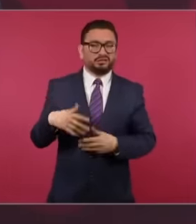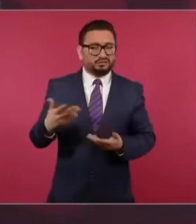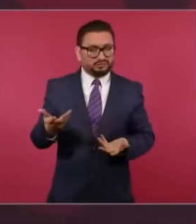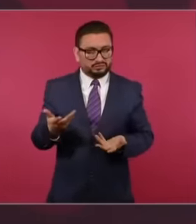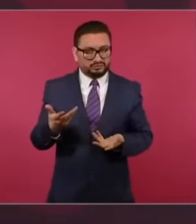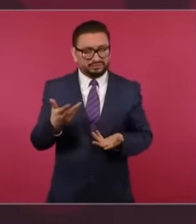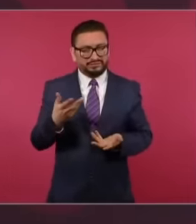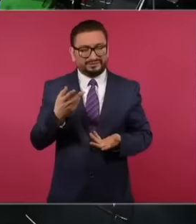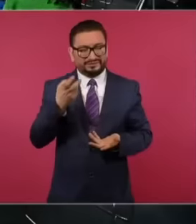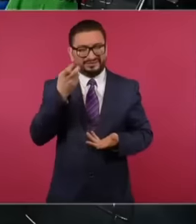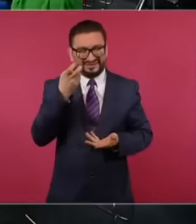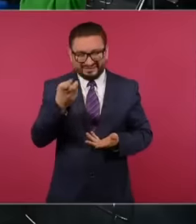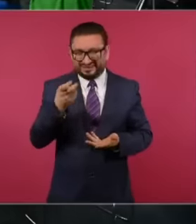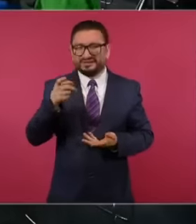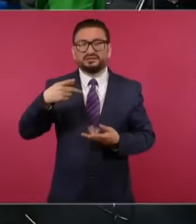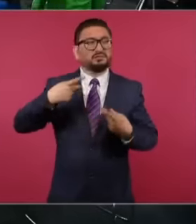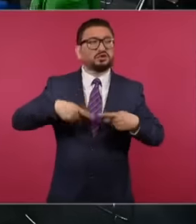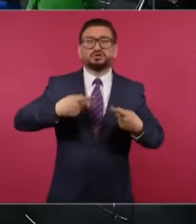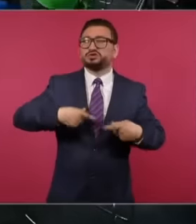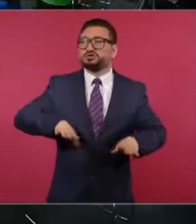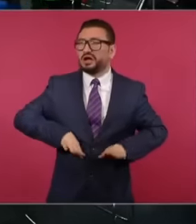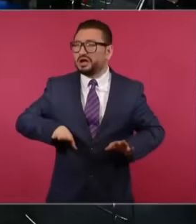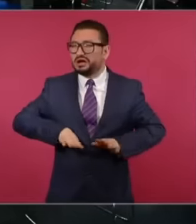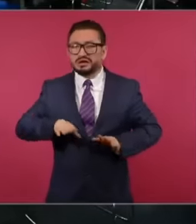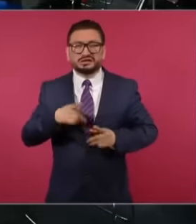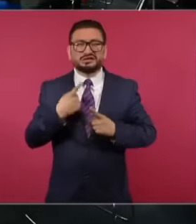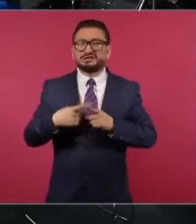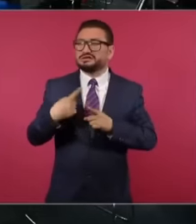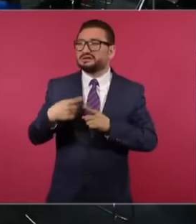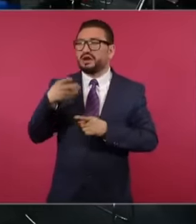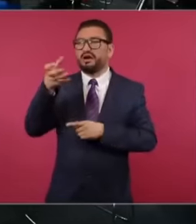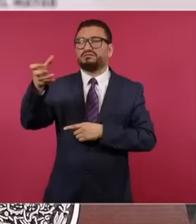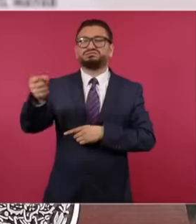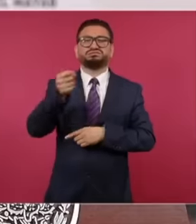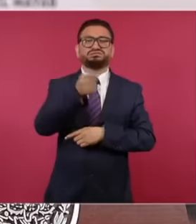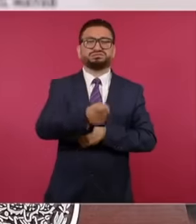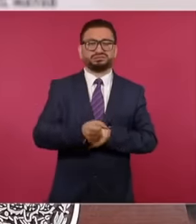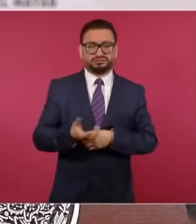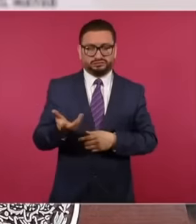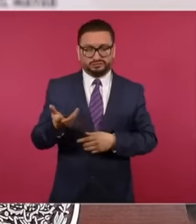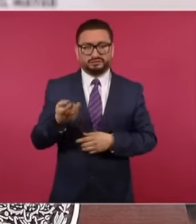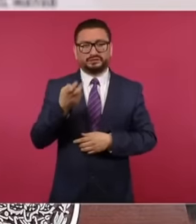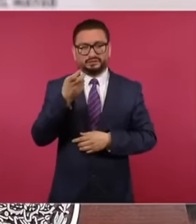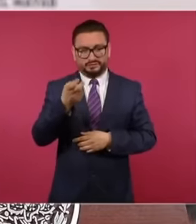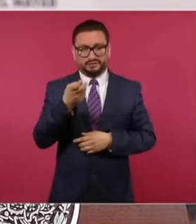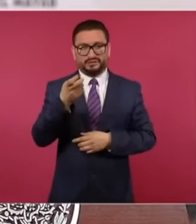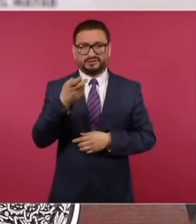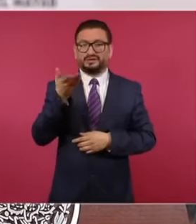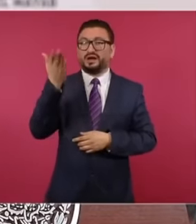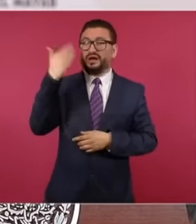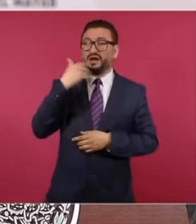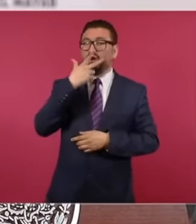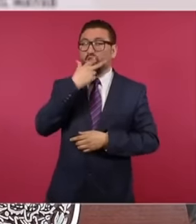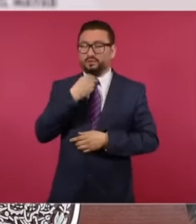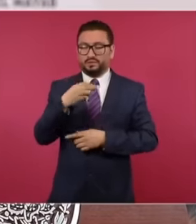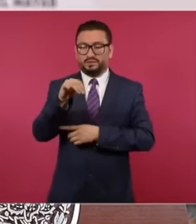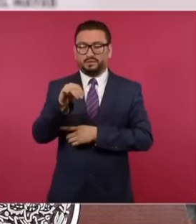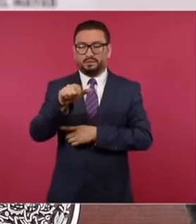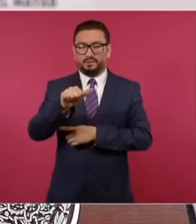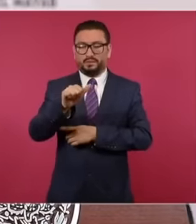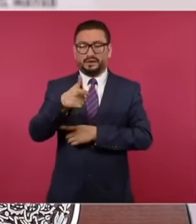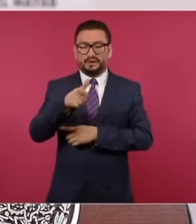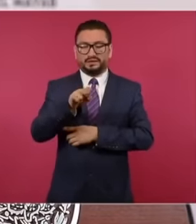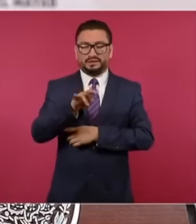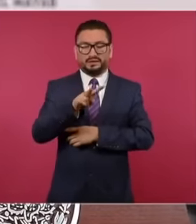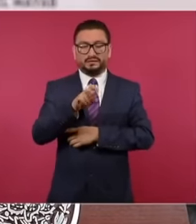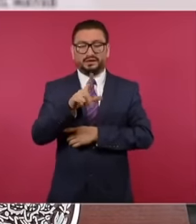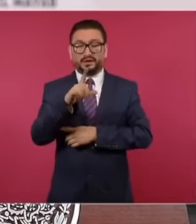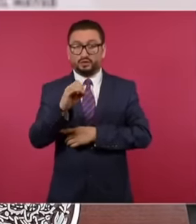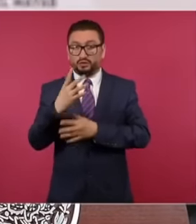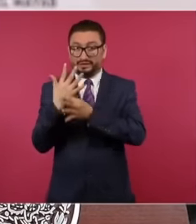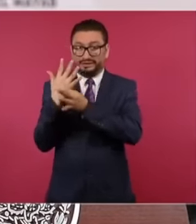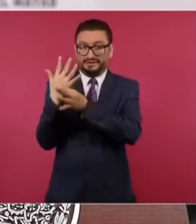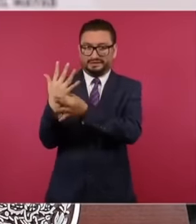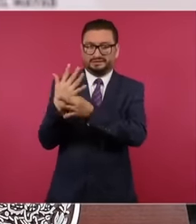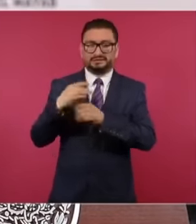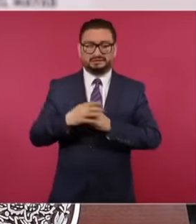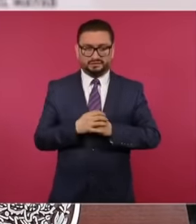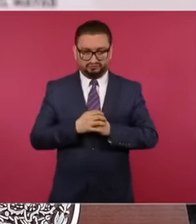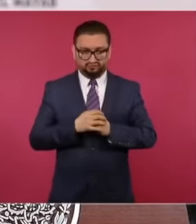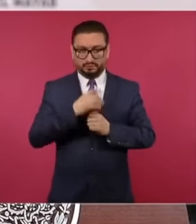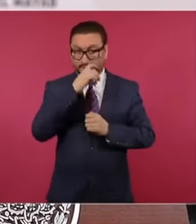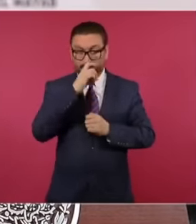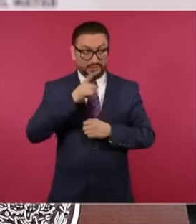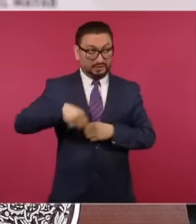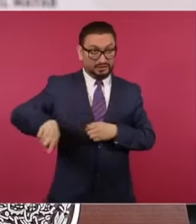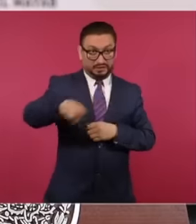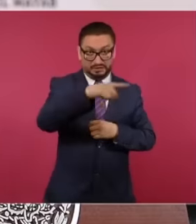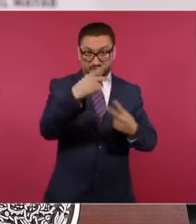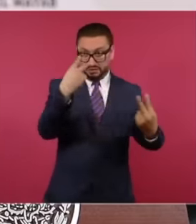Thus Machiavelli said, it is better to be feared than to be loved,